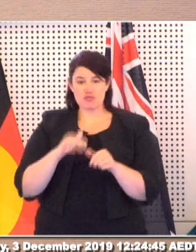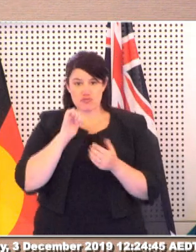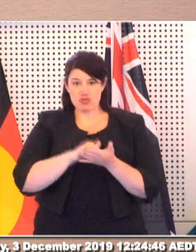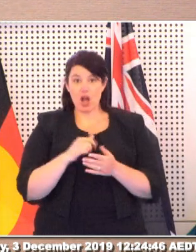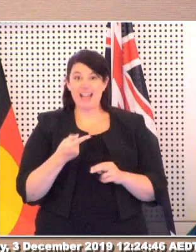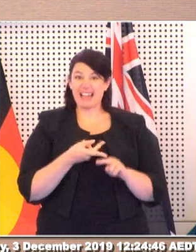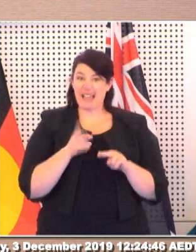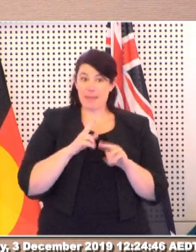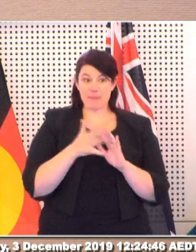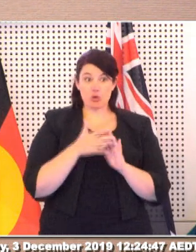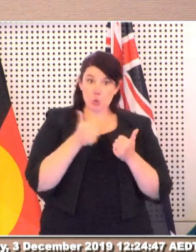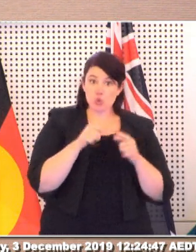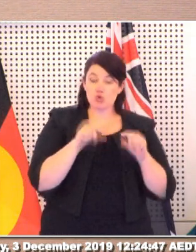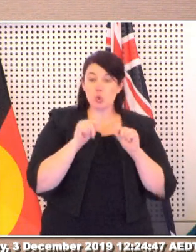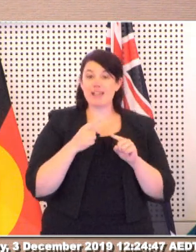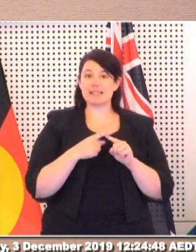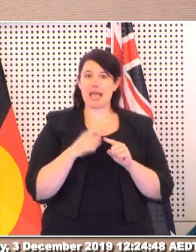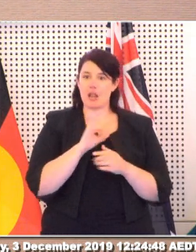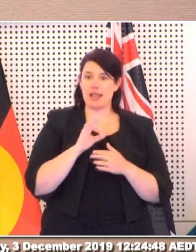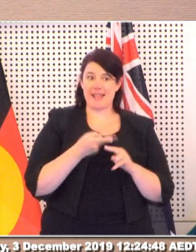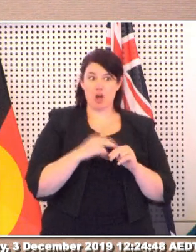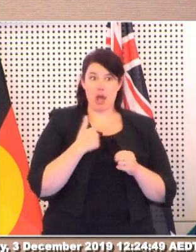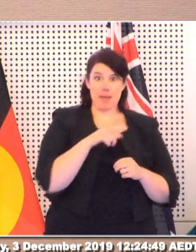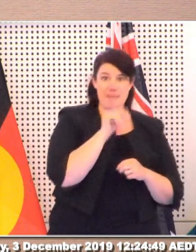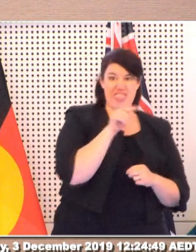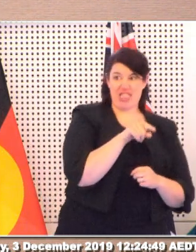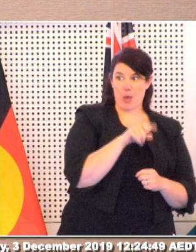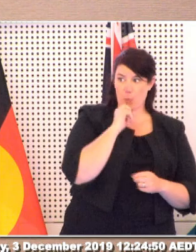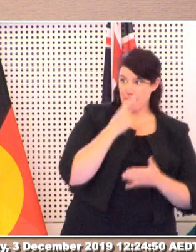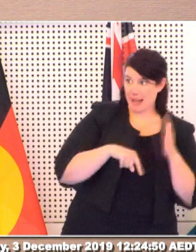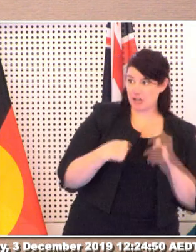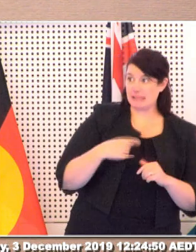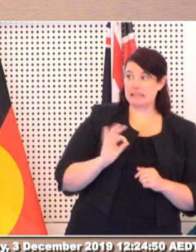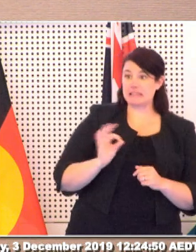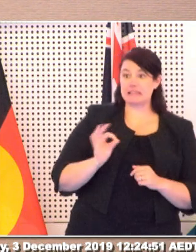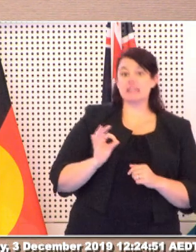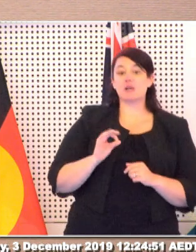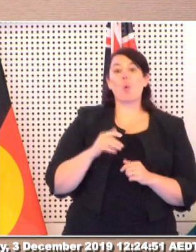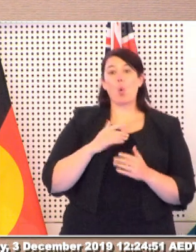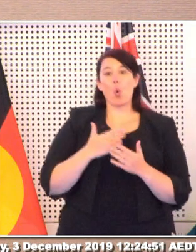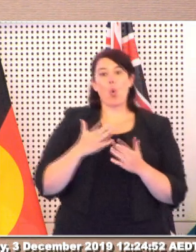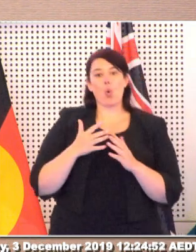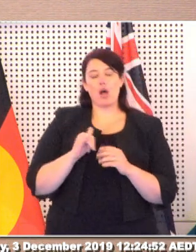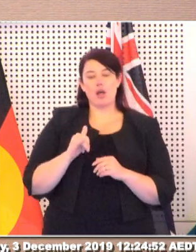for making the wrong choice. All of those things around skill – around choice and decision-making